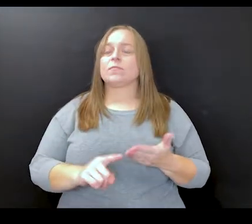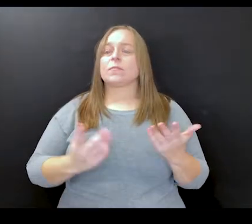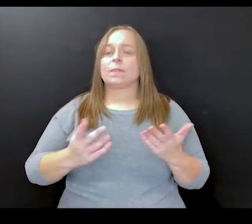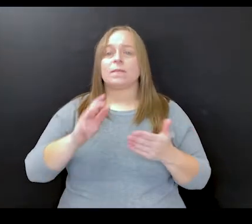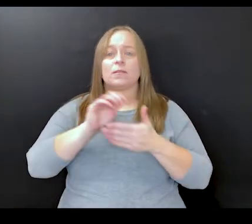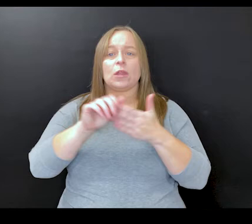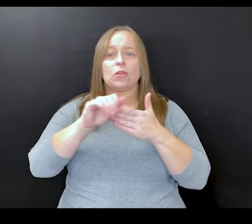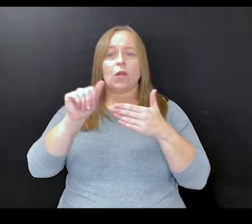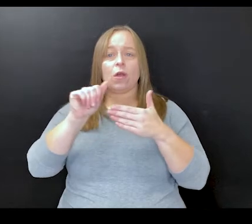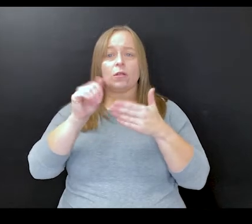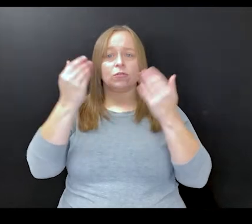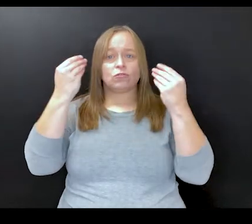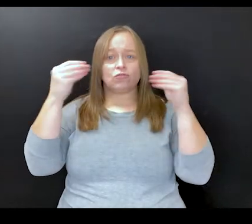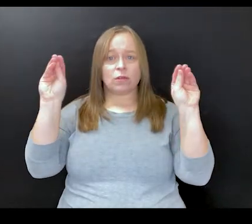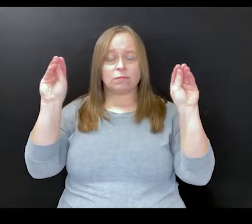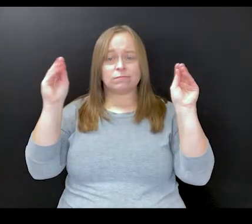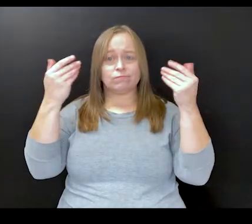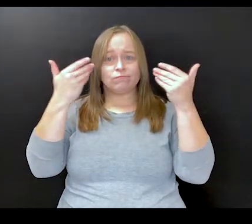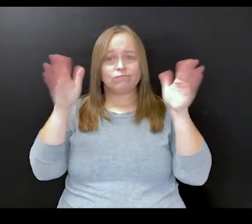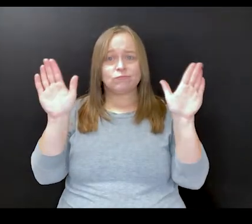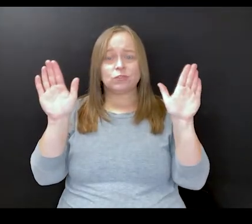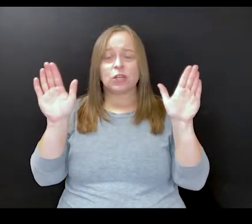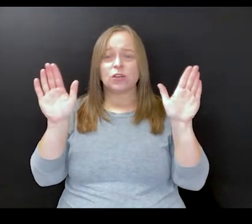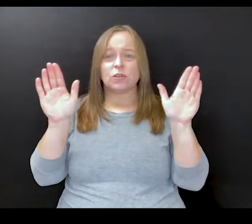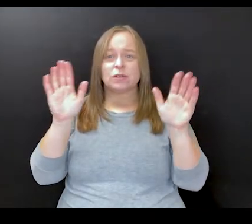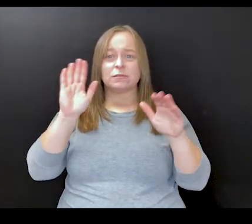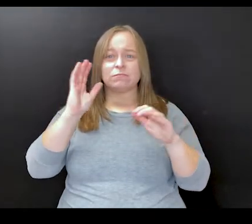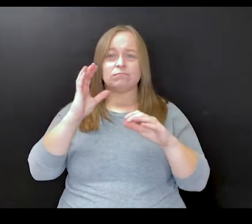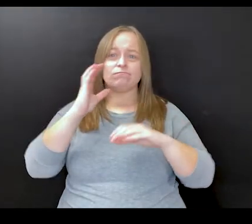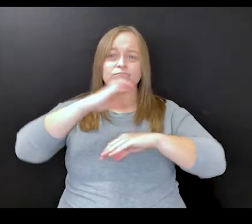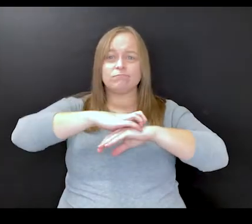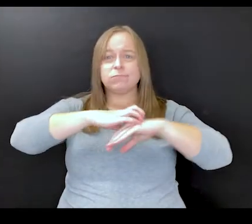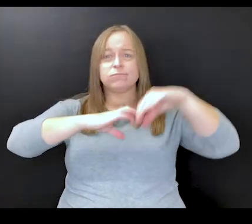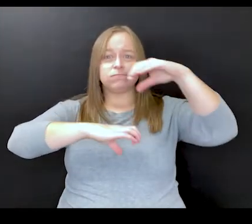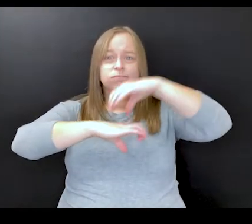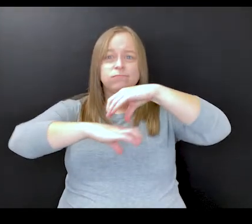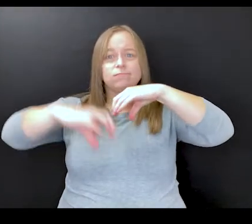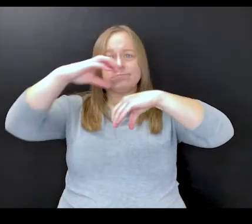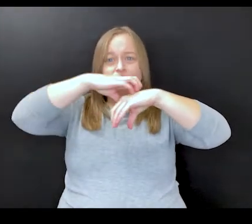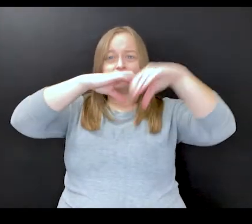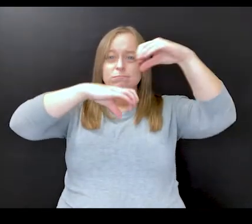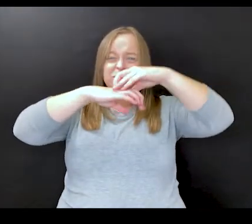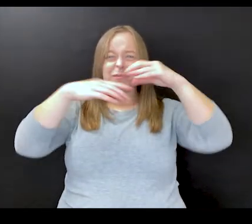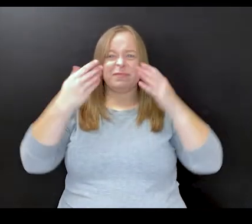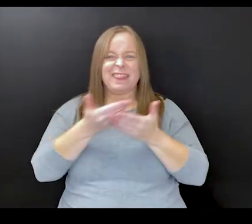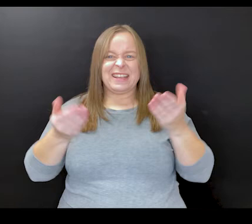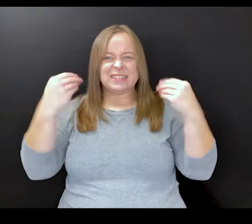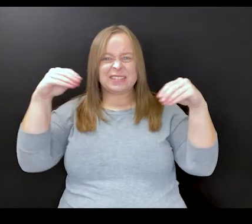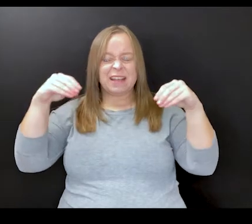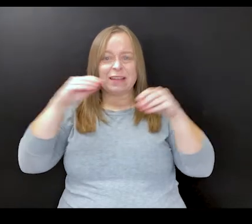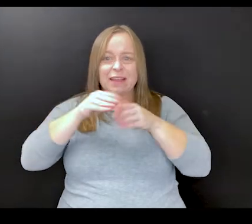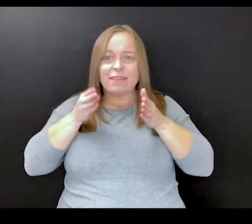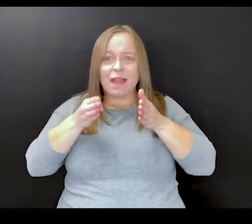was that Dollar General was just stacking up all of their merchandise in the aisles,